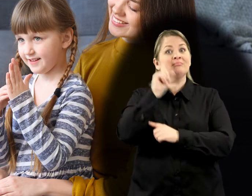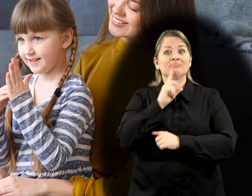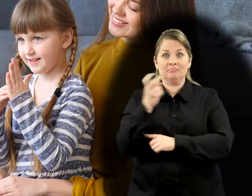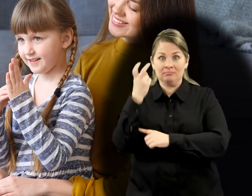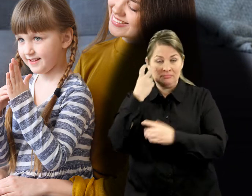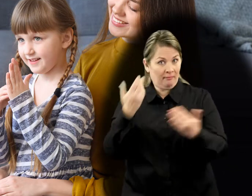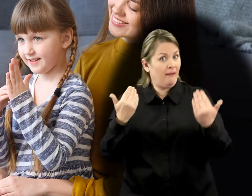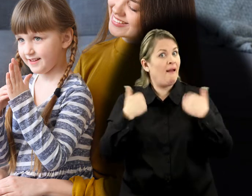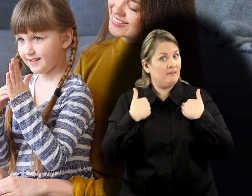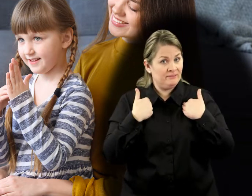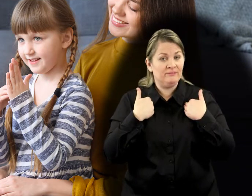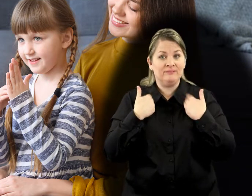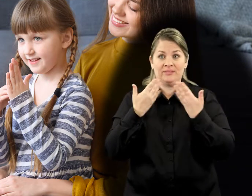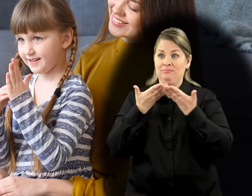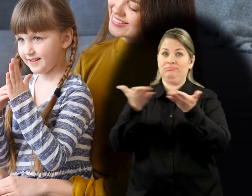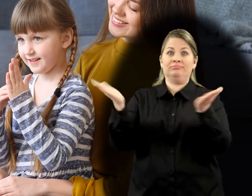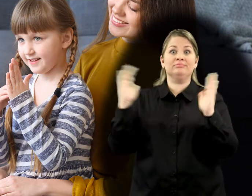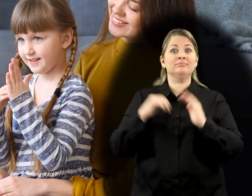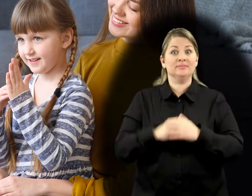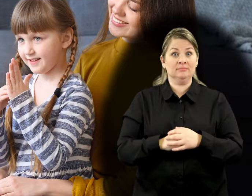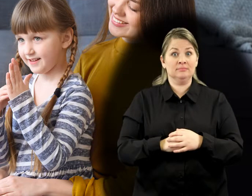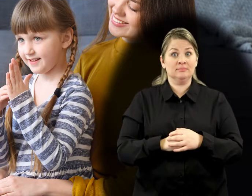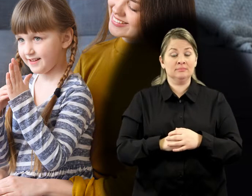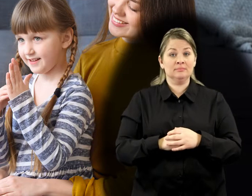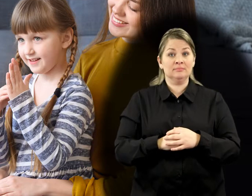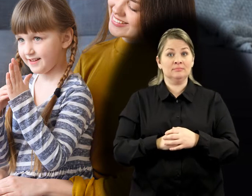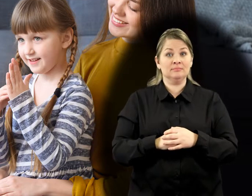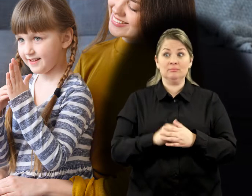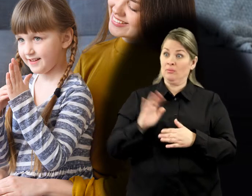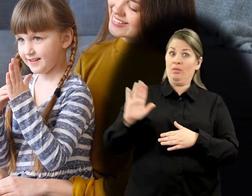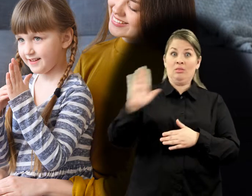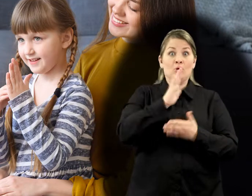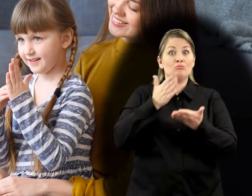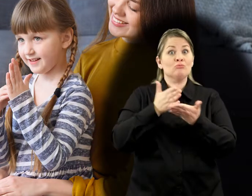who are deaf, deafblind and hard of hearing.